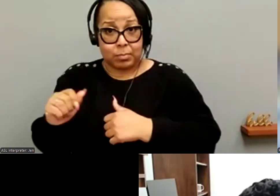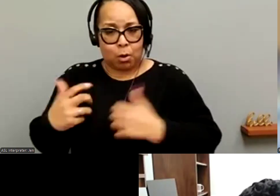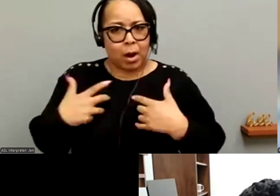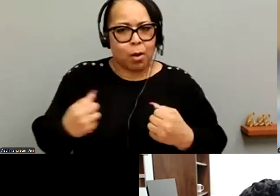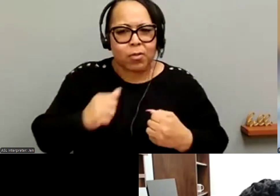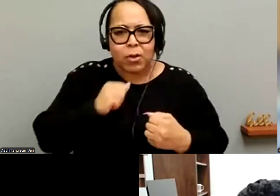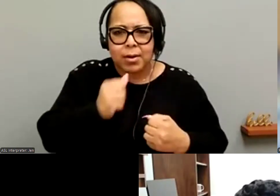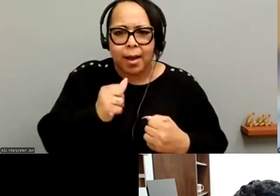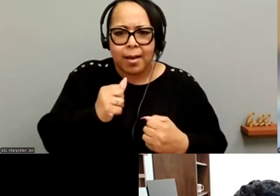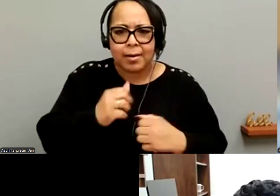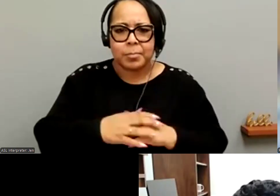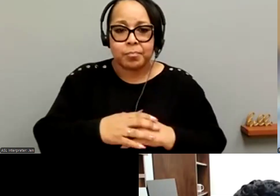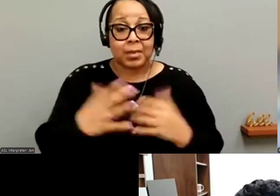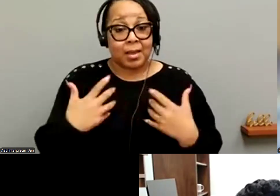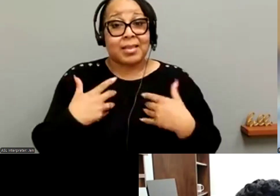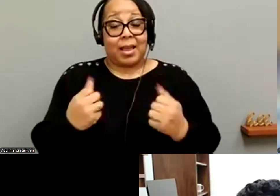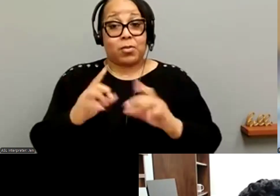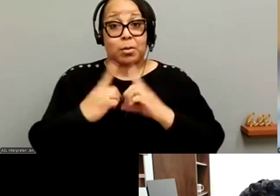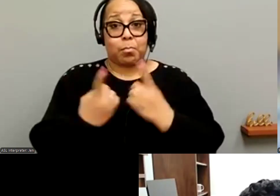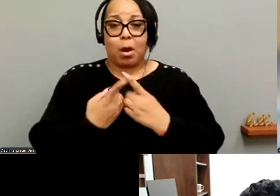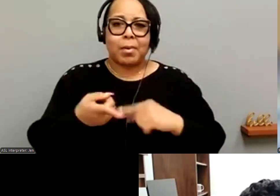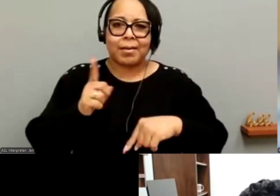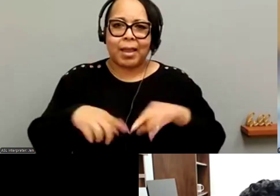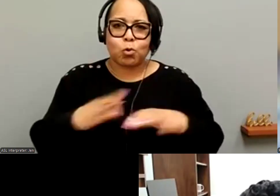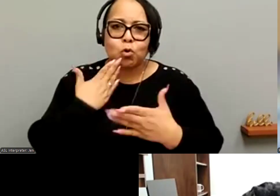13:09:48 The Health Department [CDPH] cannot do 13:09:51 a good job if we don't